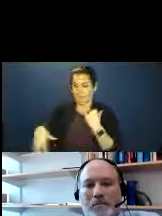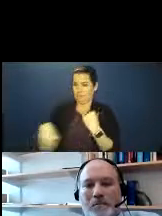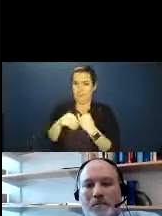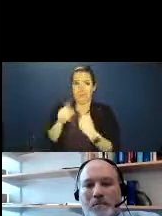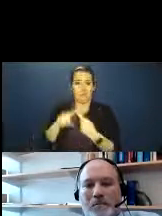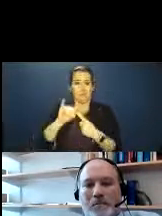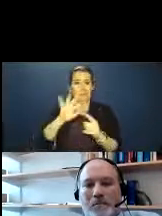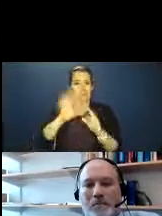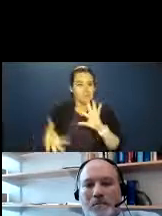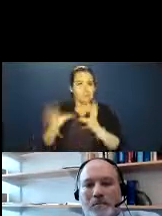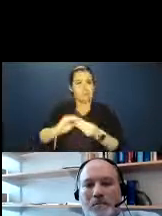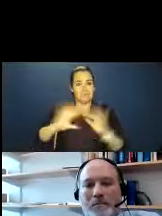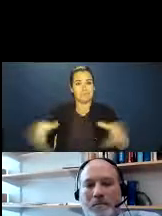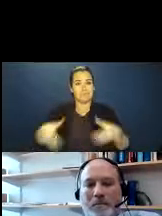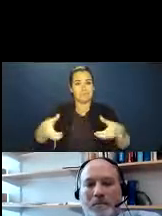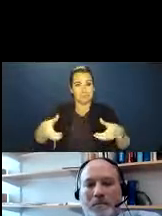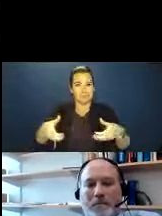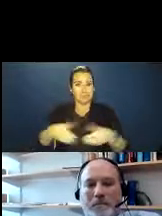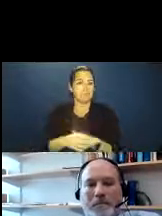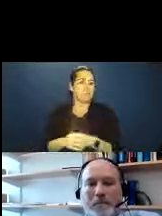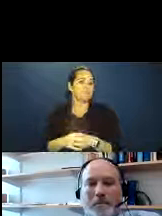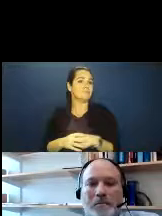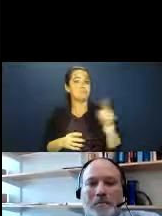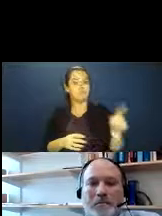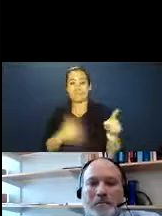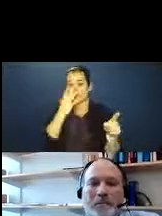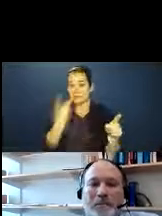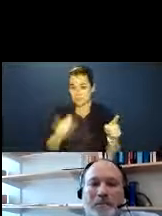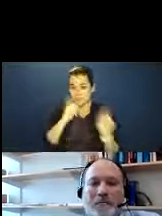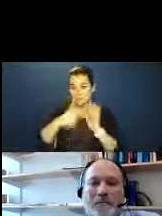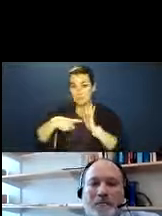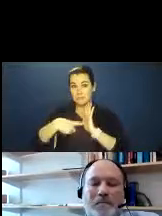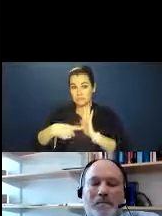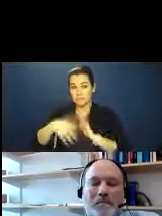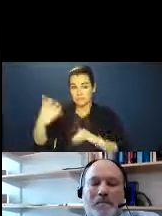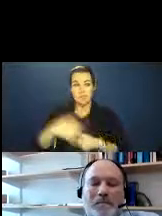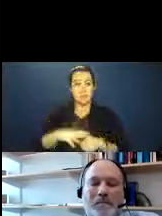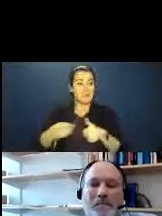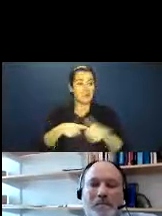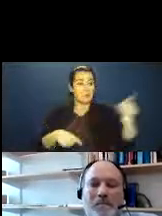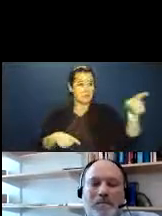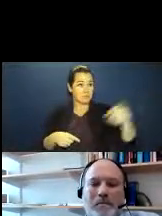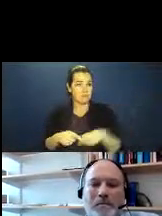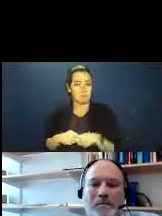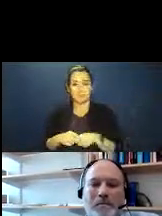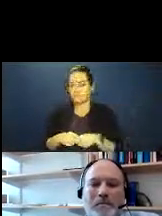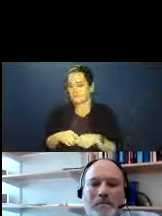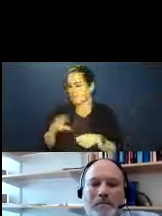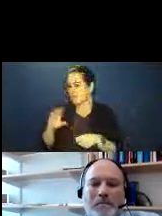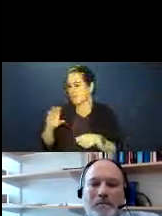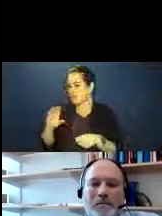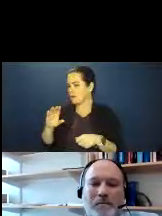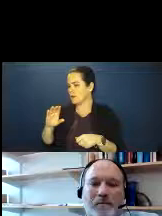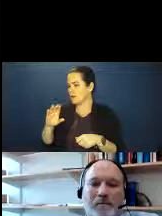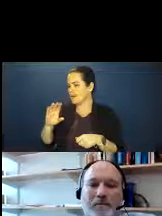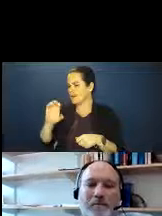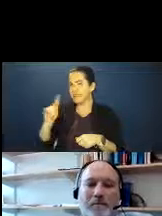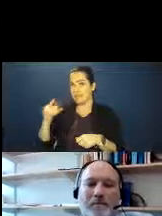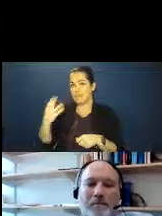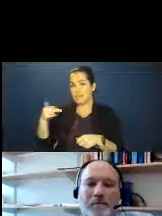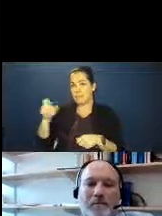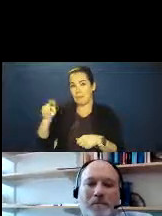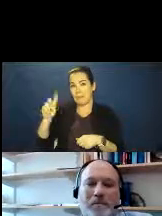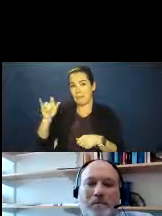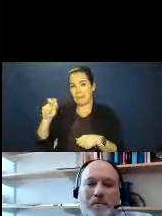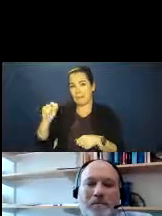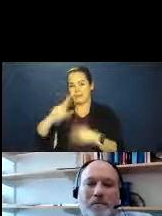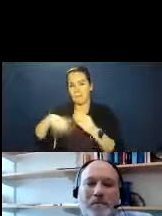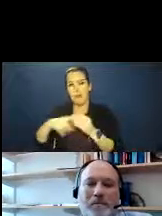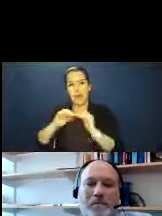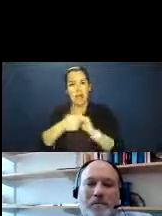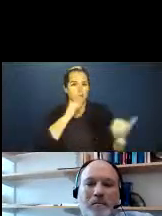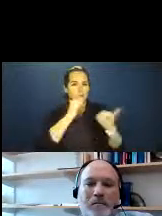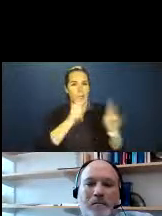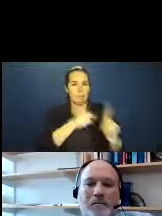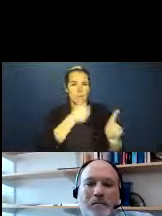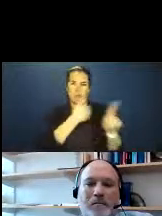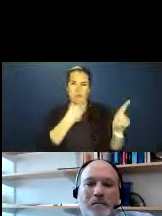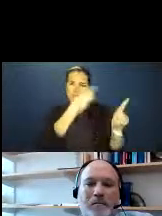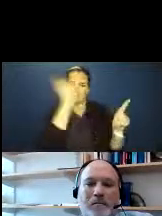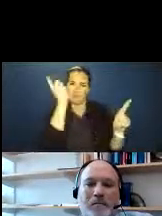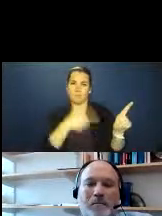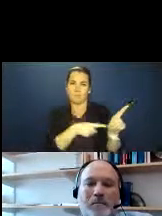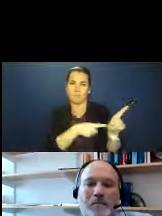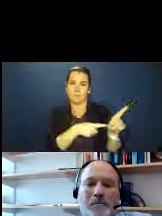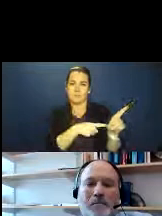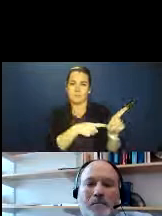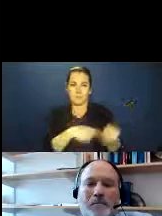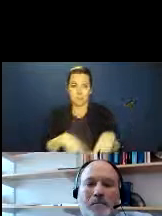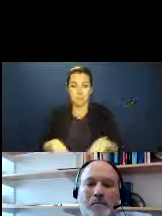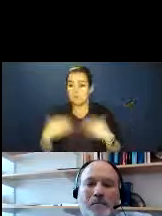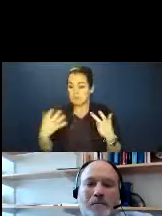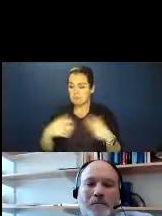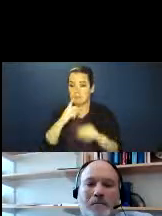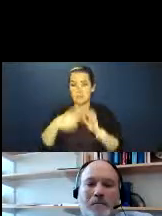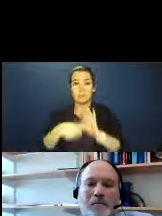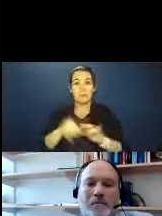oops, sorry. Sorry, due to time and resource constraints, we do not evaluate the methodological quality of the references. We added 110 new references. We wanted to give you a flavor of some of the research questions that are addressed in the articles and references